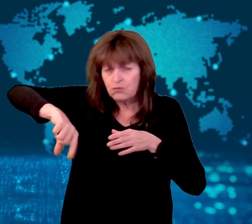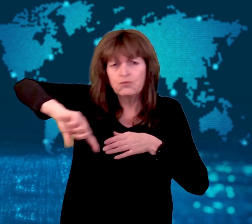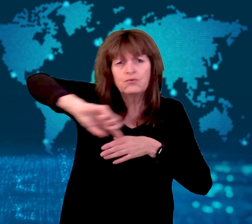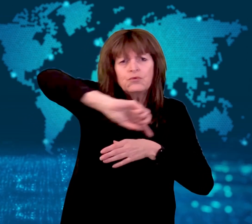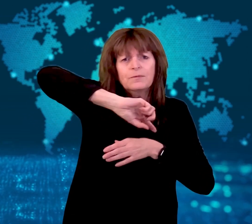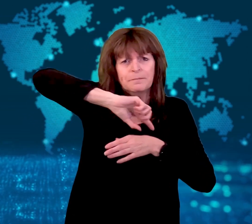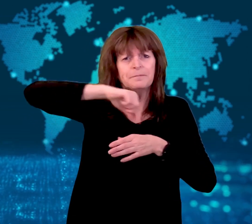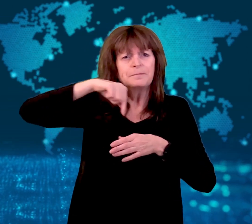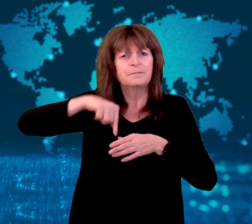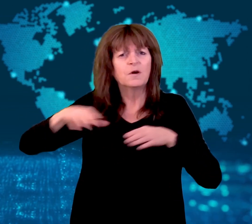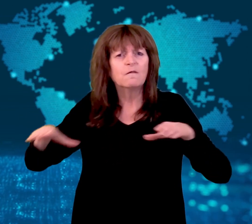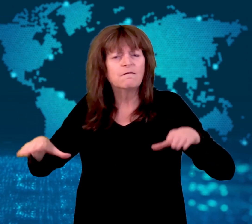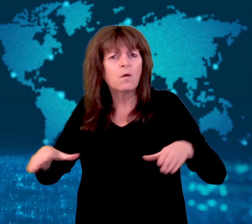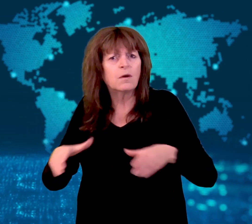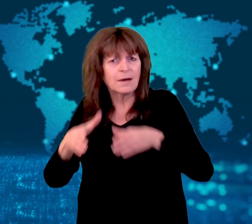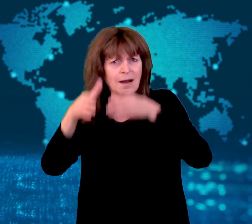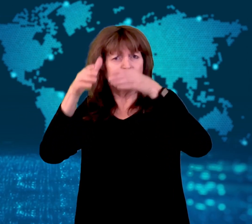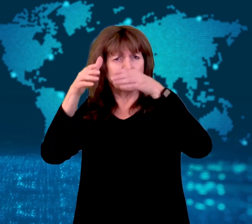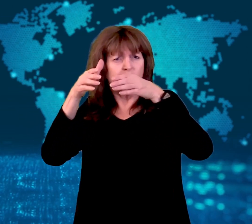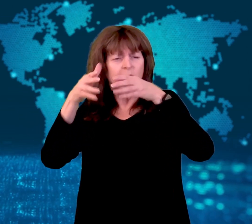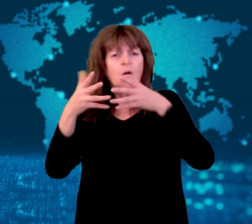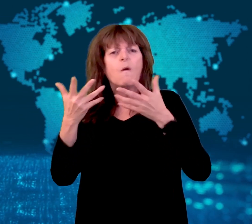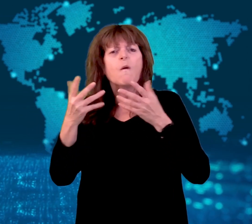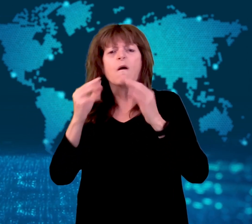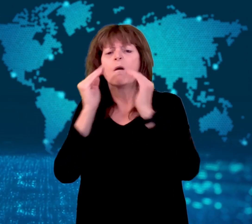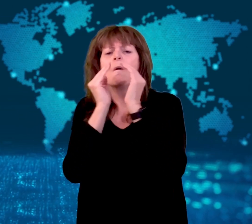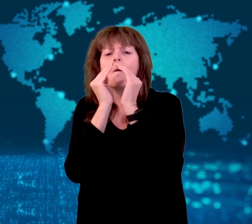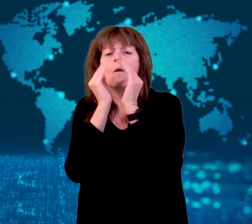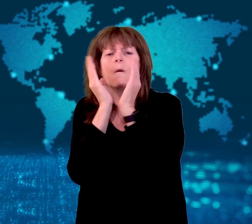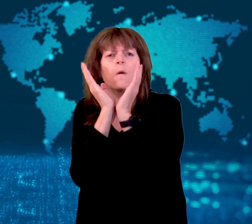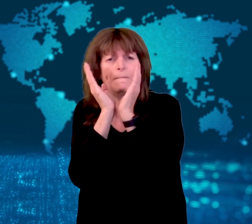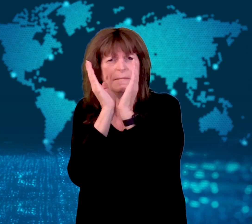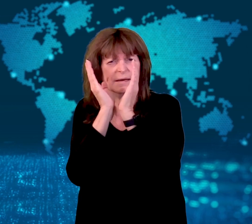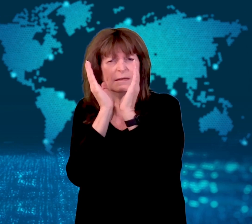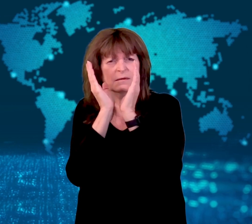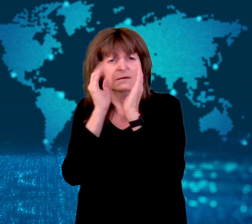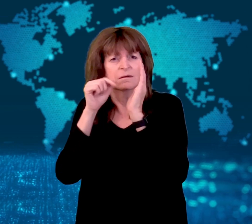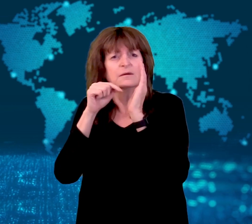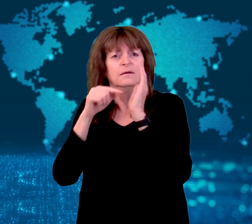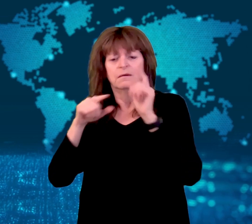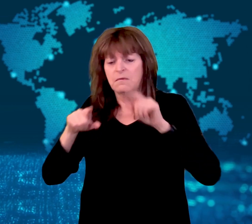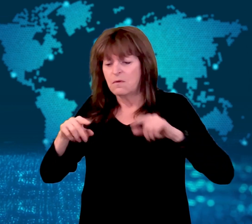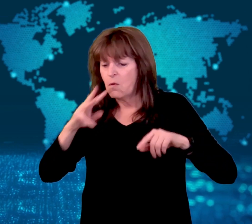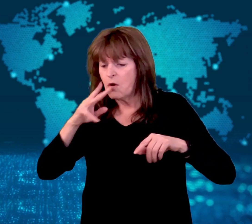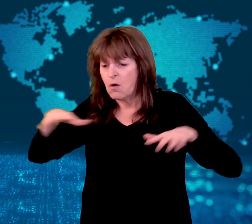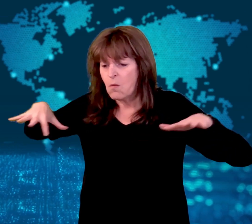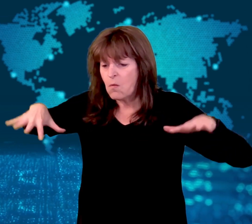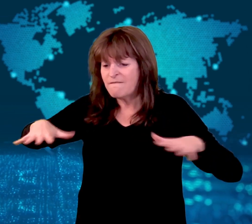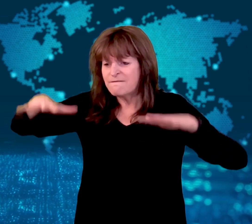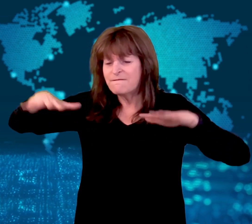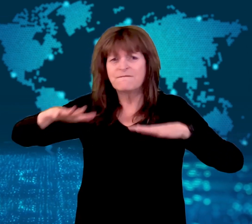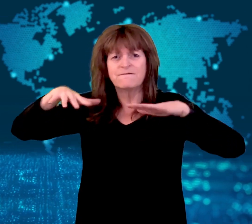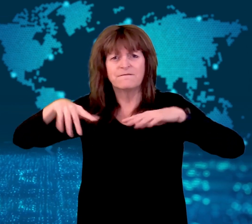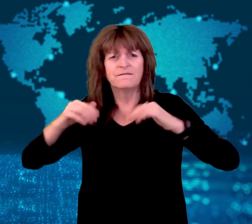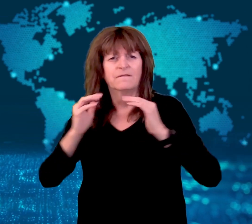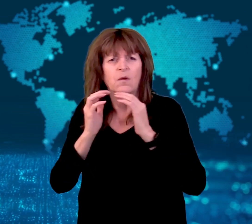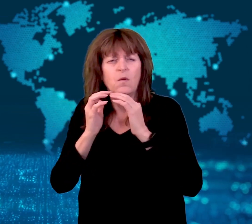He said it was a beautiful swim and described seeing